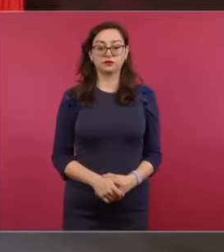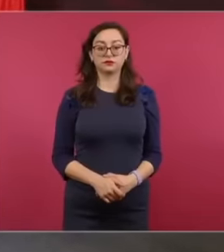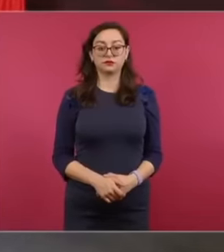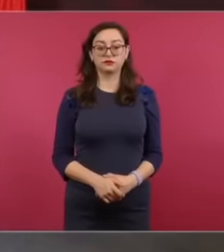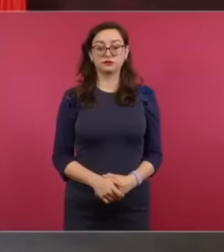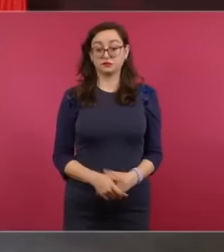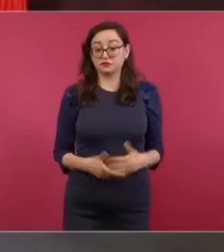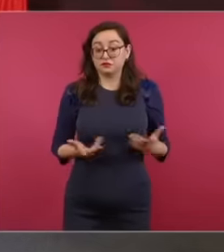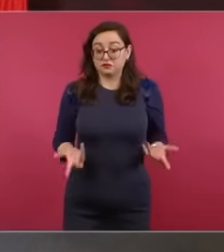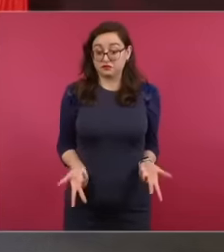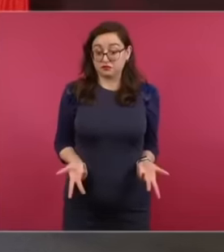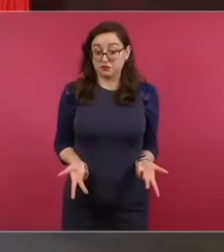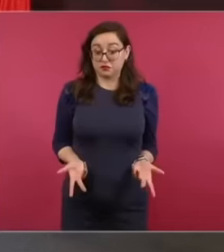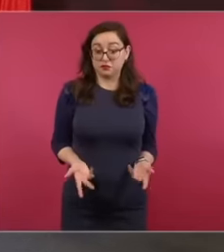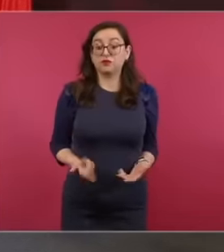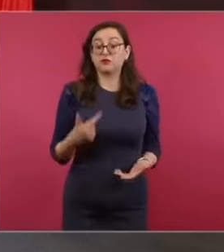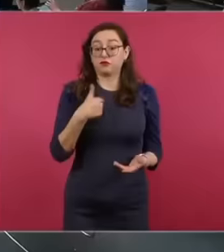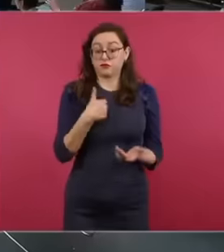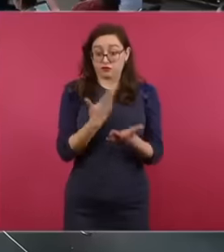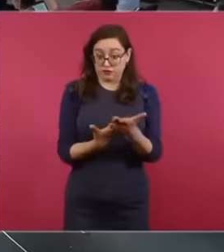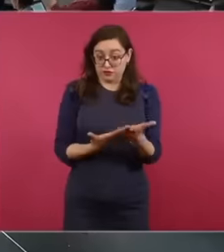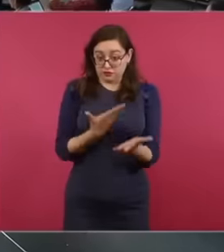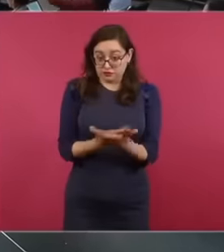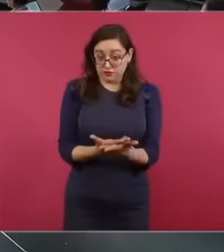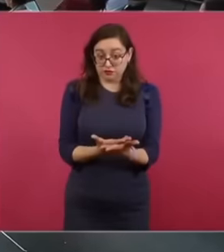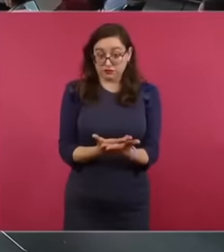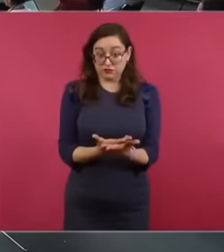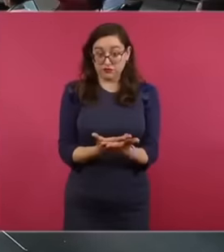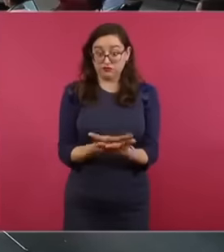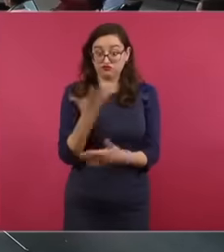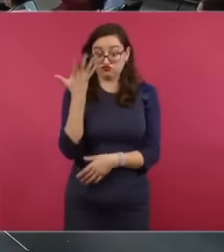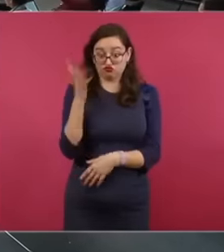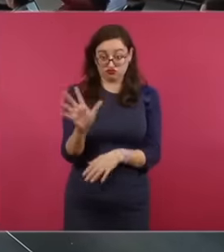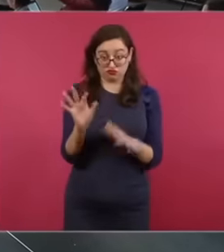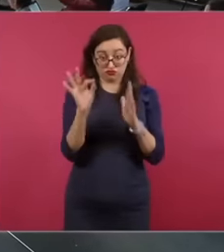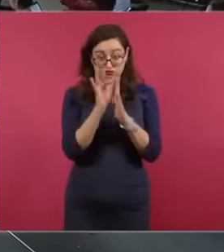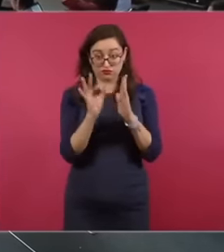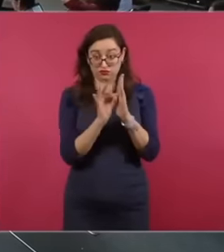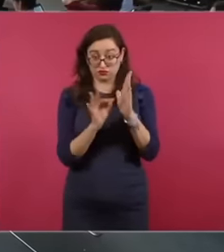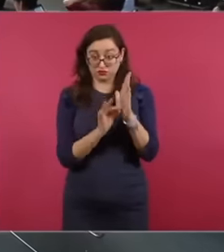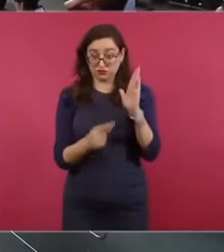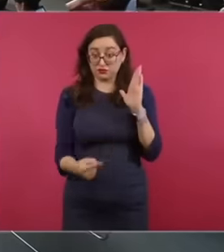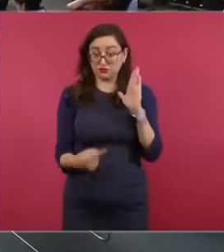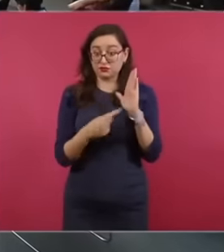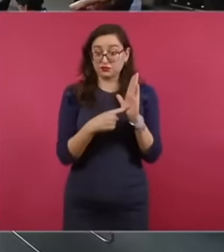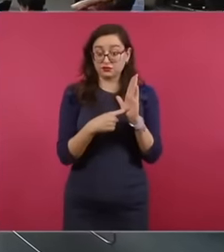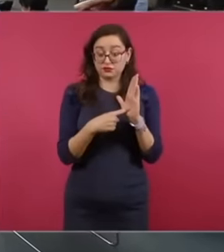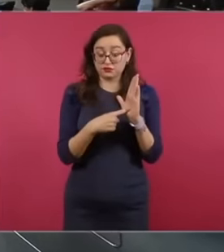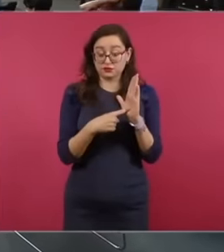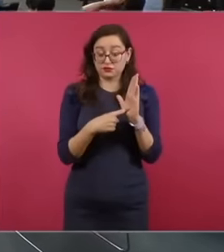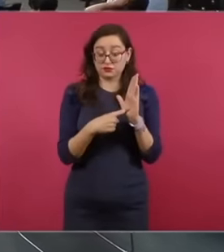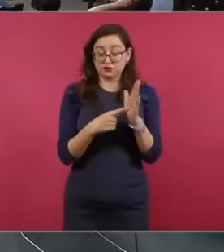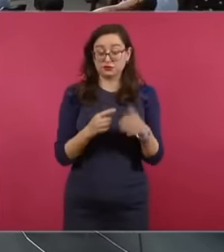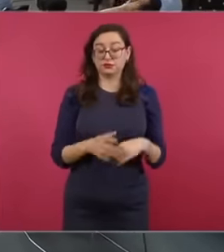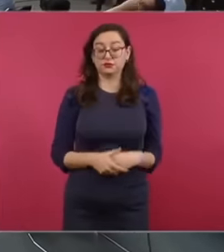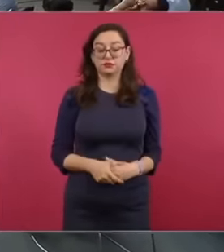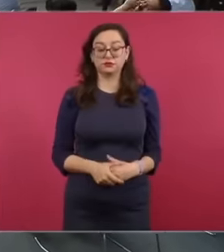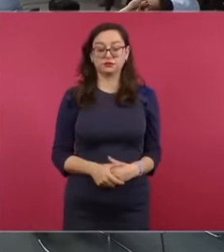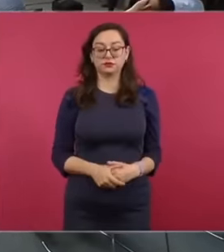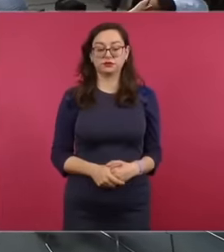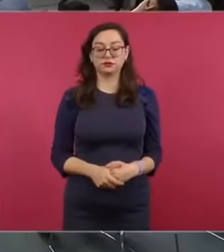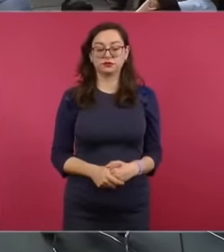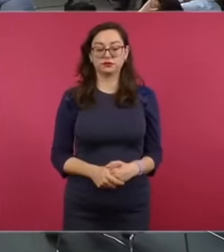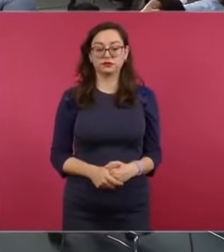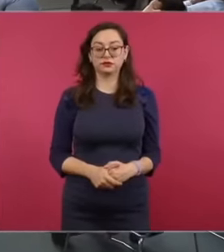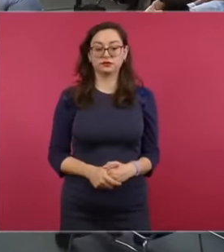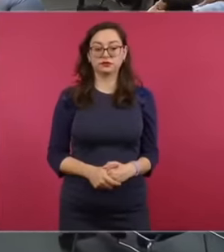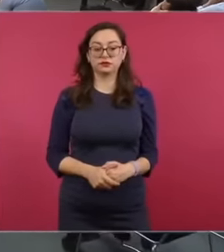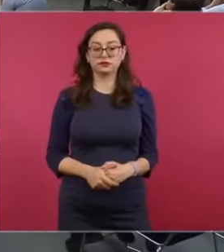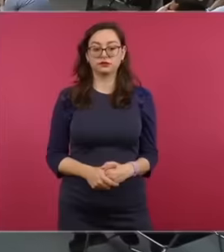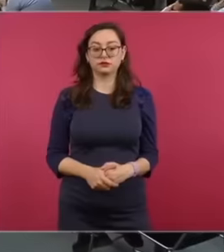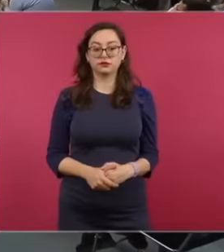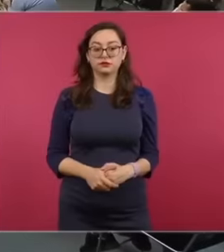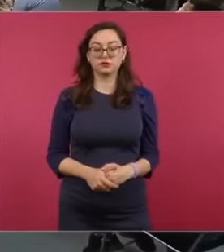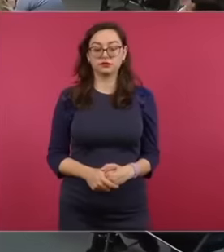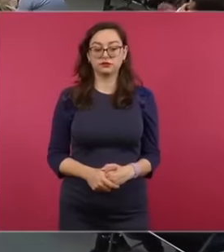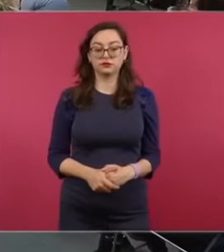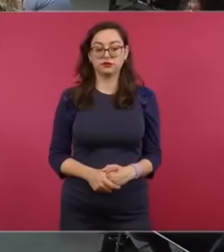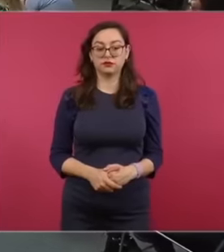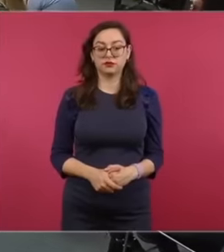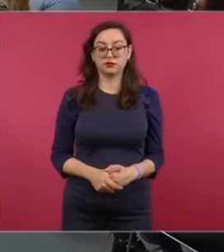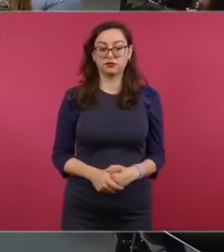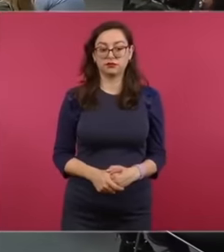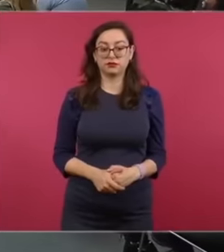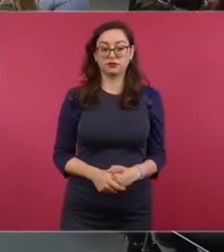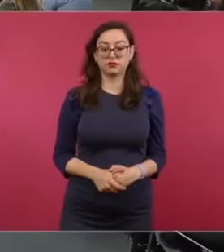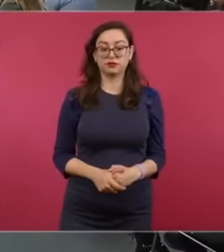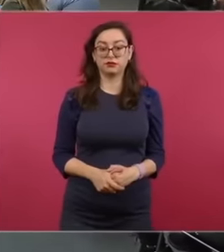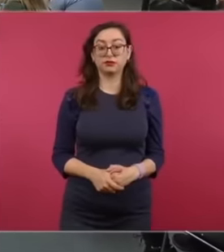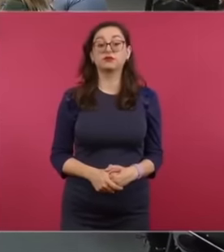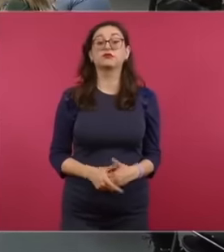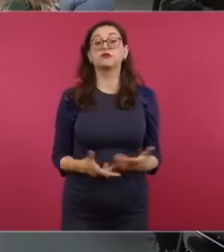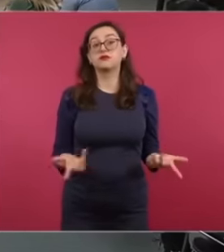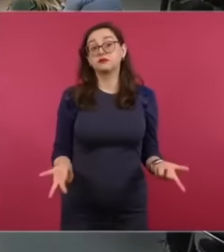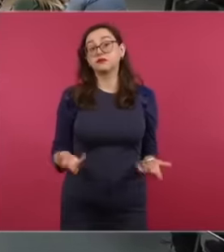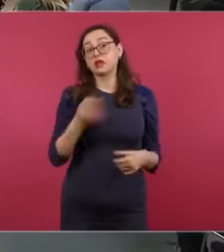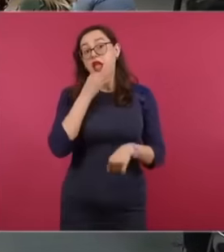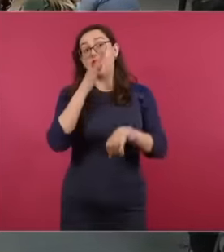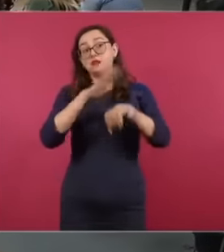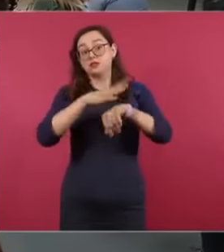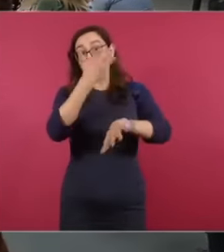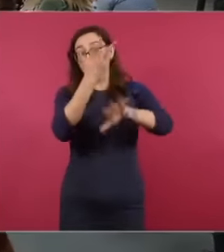countrymen yes and this one there are candidates who want to comply with this do not hesitate to